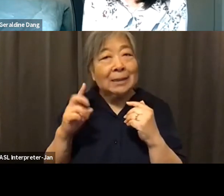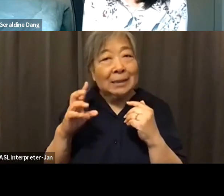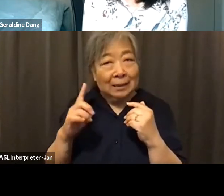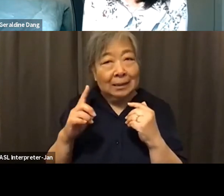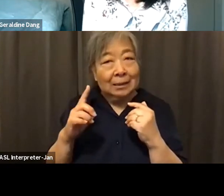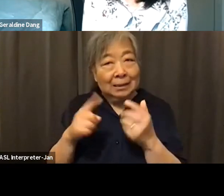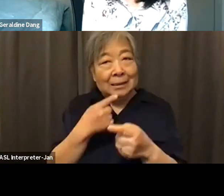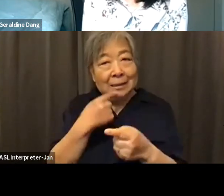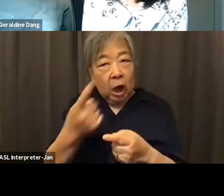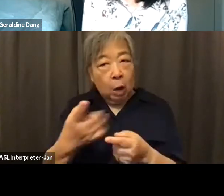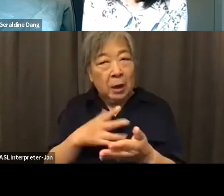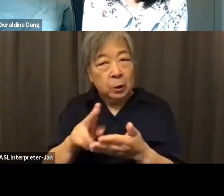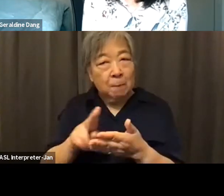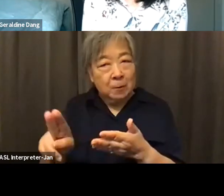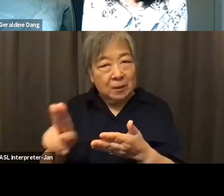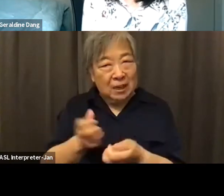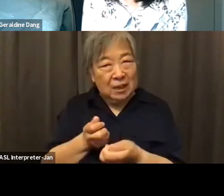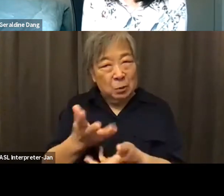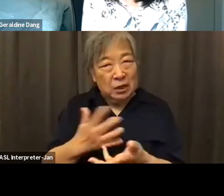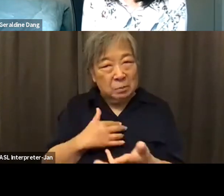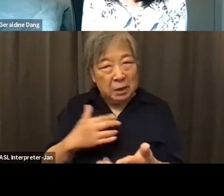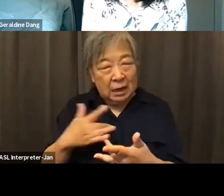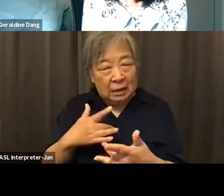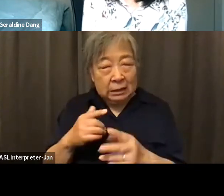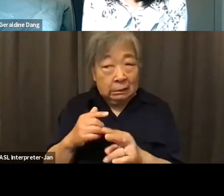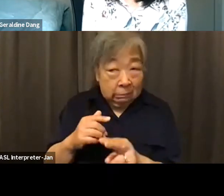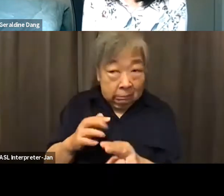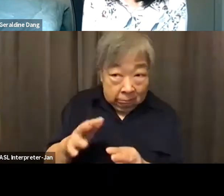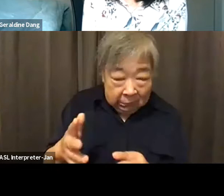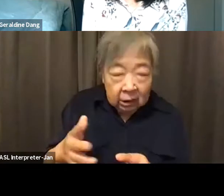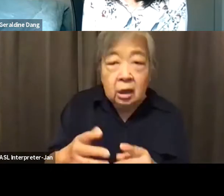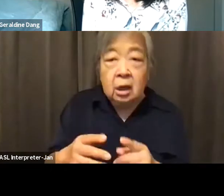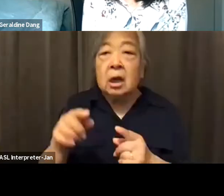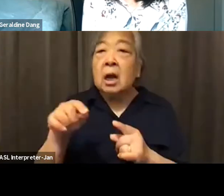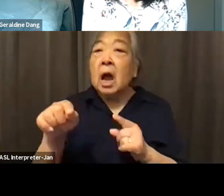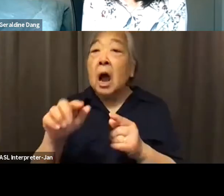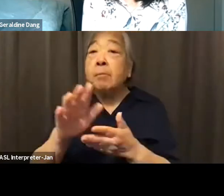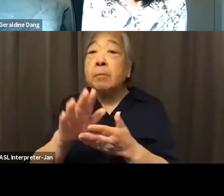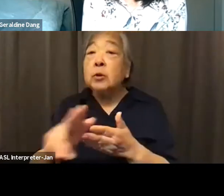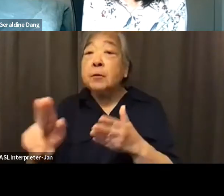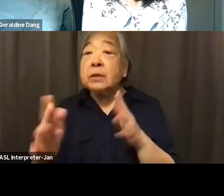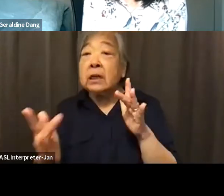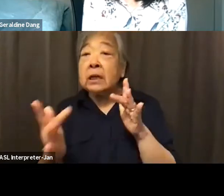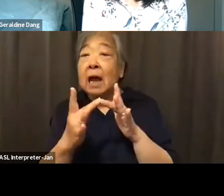they were able to contact a local instructor of the visually impaired in Buenos Aires,